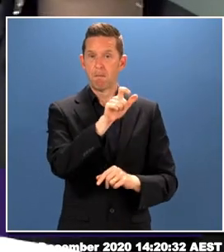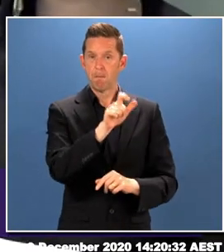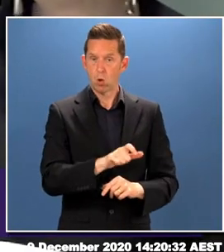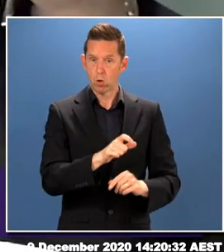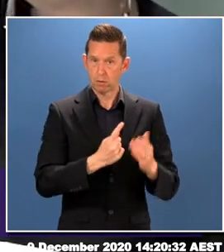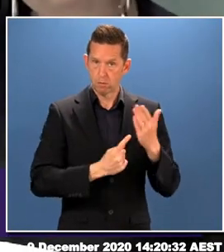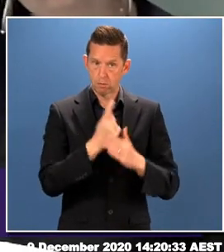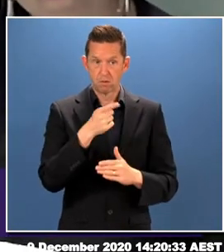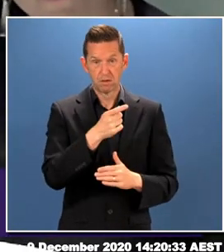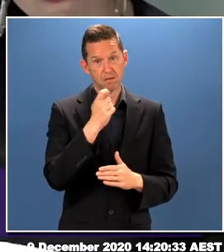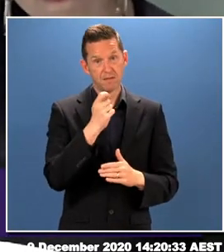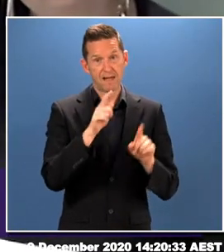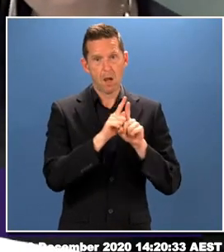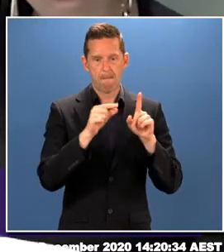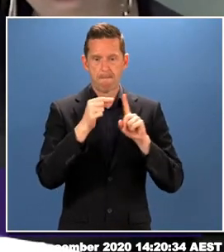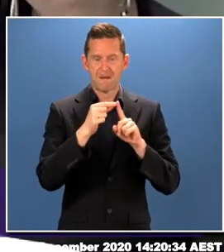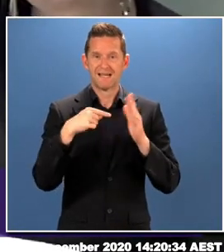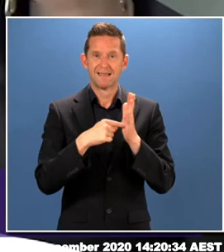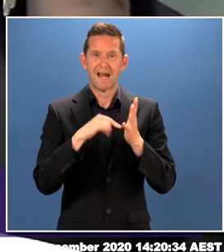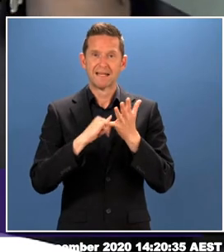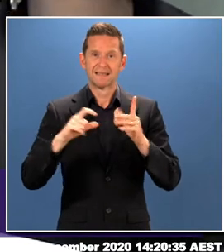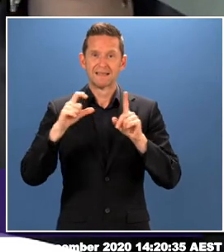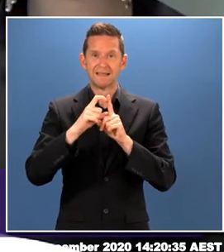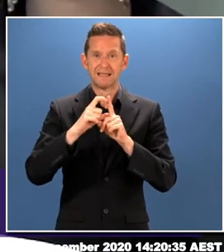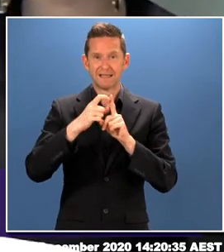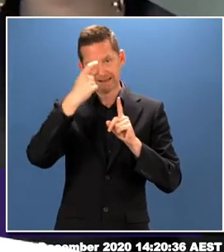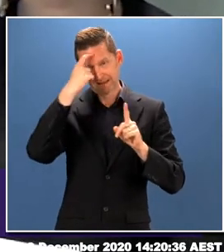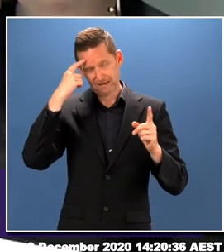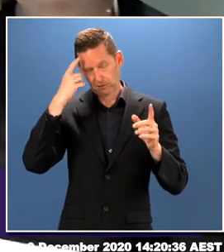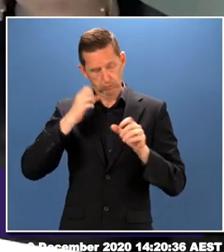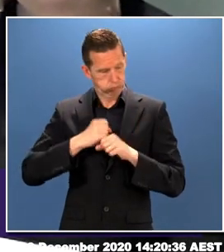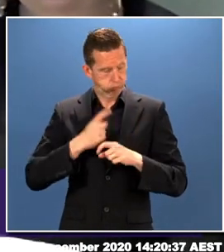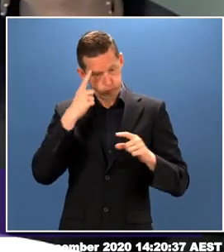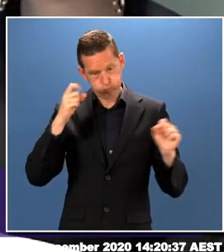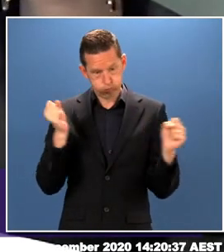post traumatic stress disorder from having to go from job to job to job, and